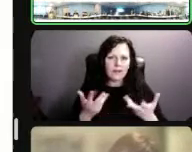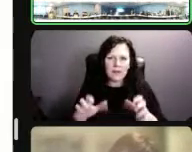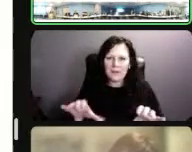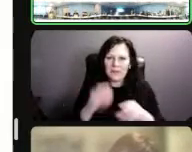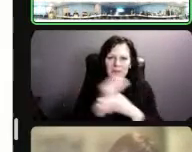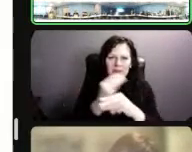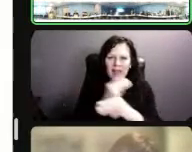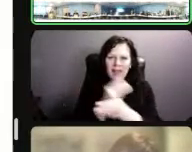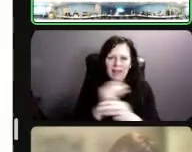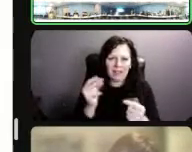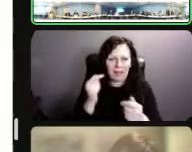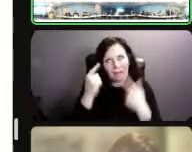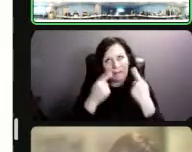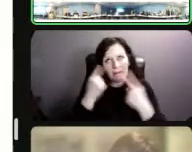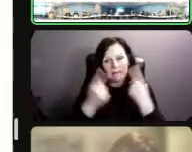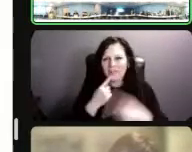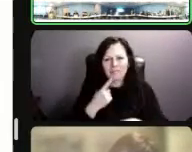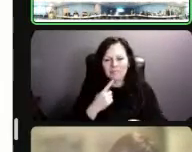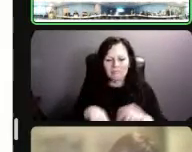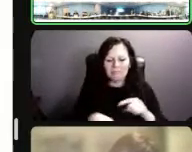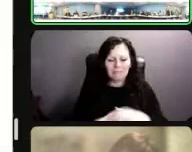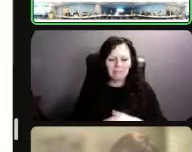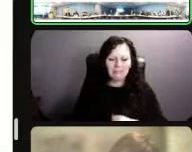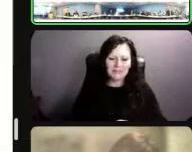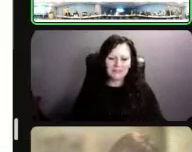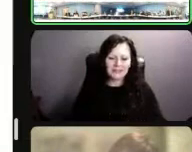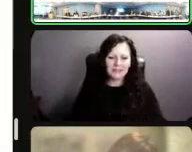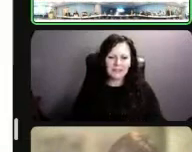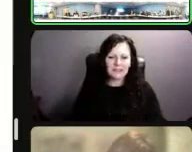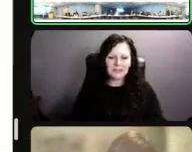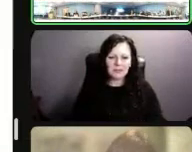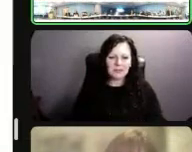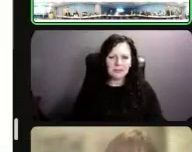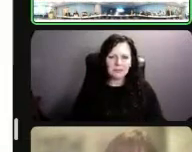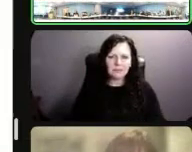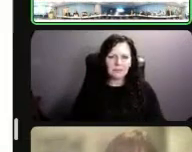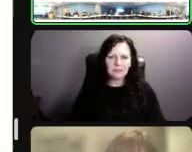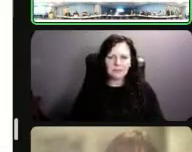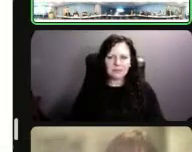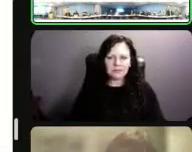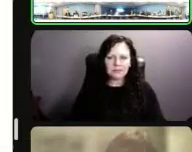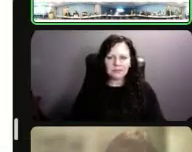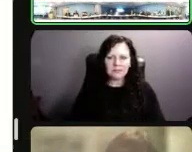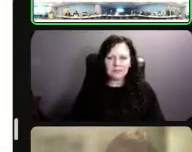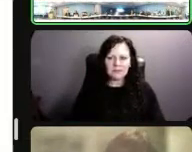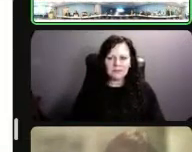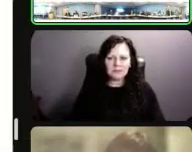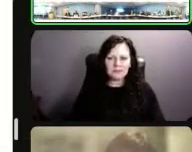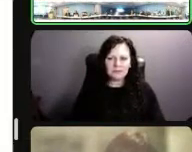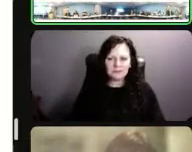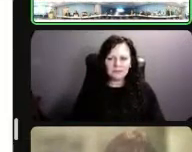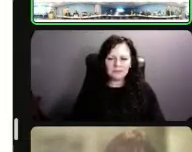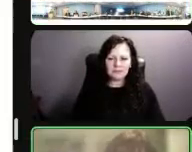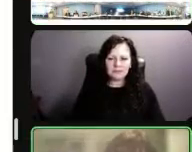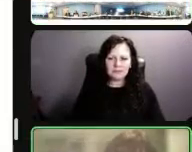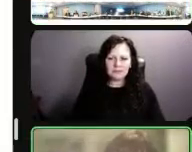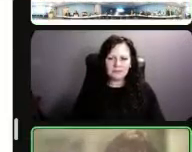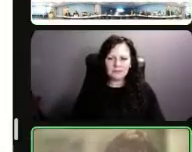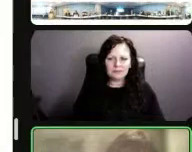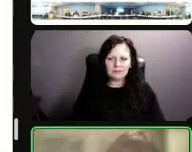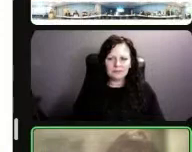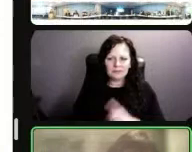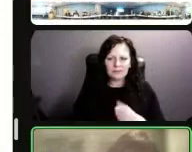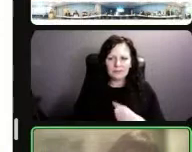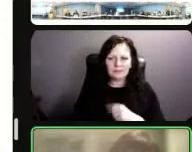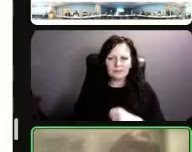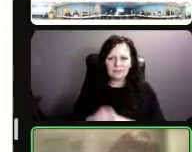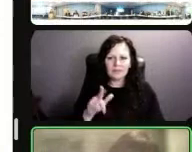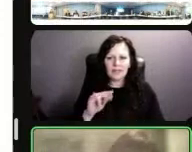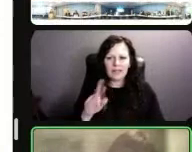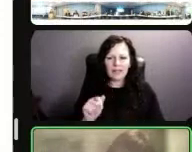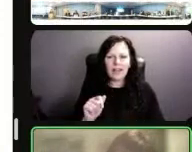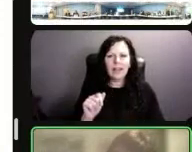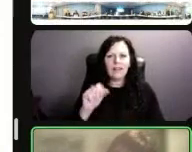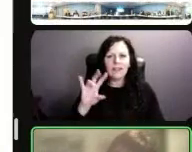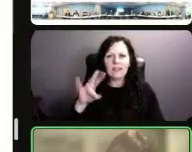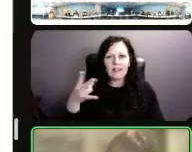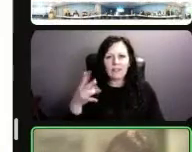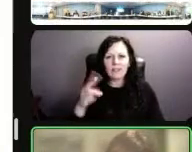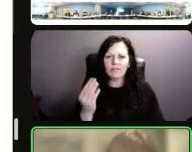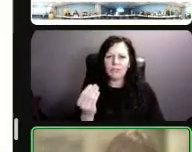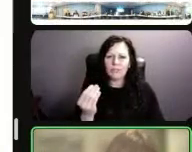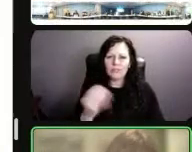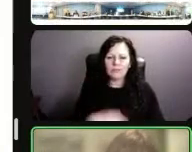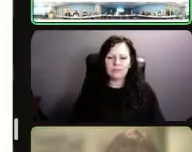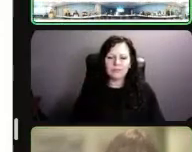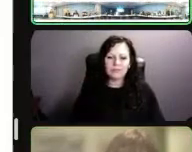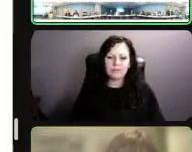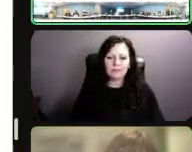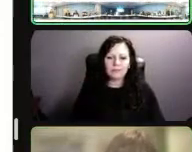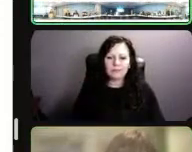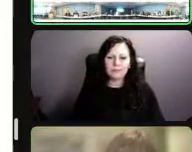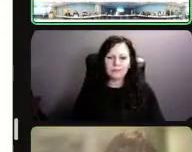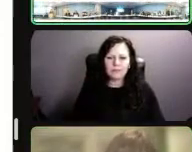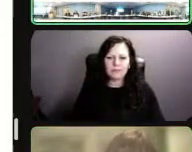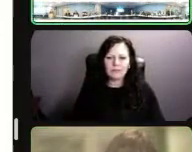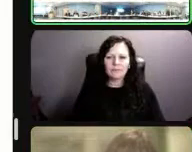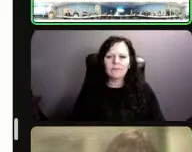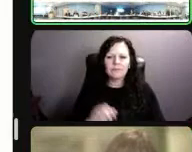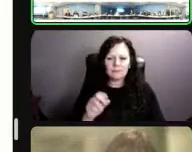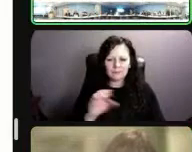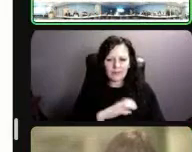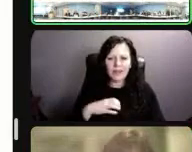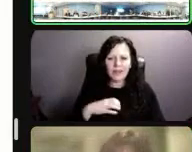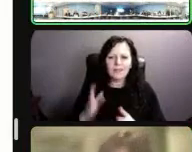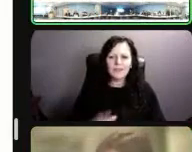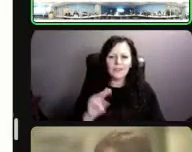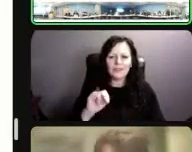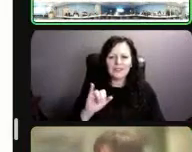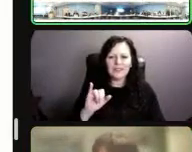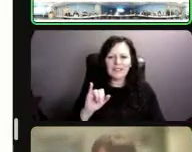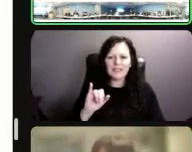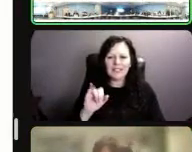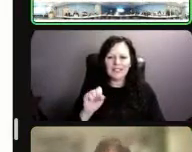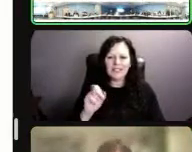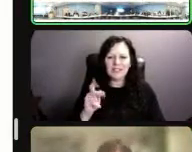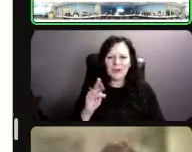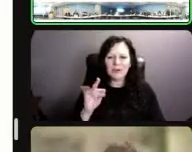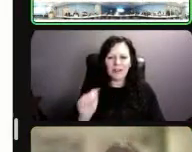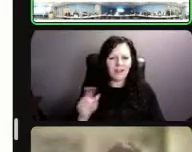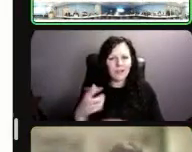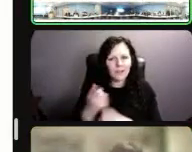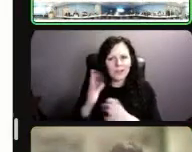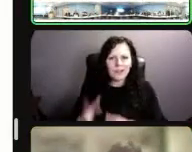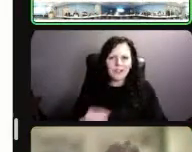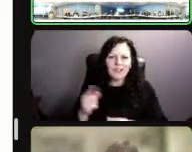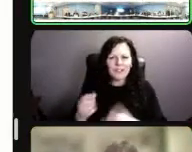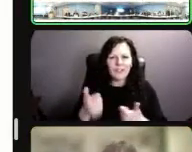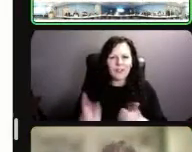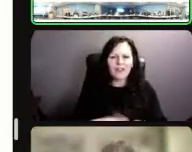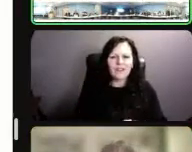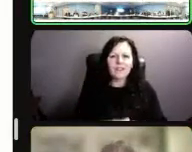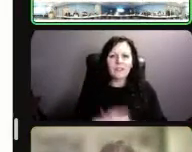I DN'T WANT TO TRY TO DO